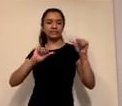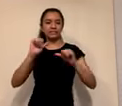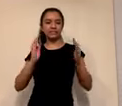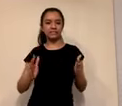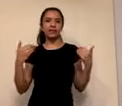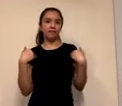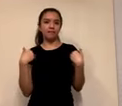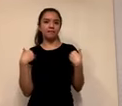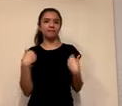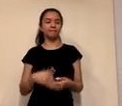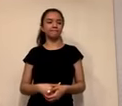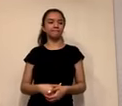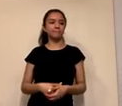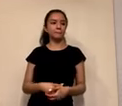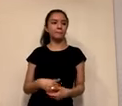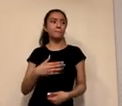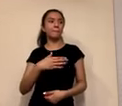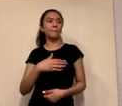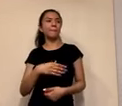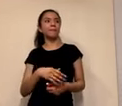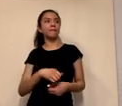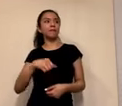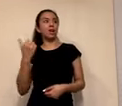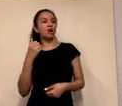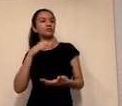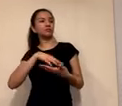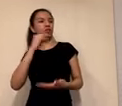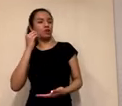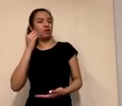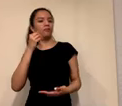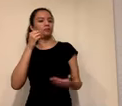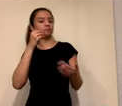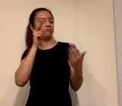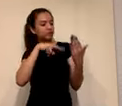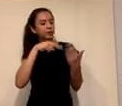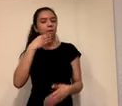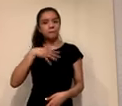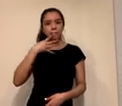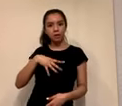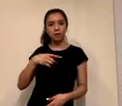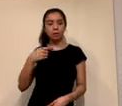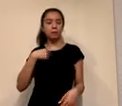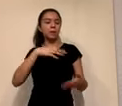One of them is hematology, which is the study of blood. Here we learned the different blood type cells and their role in our bodies